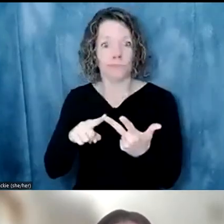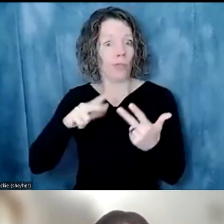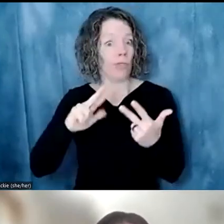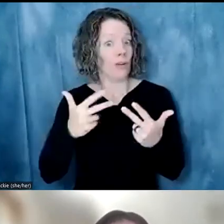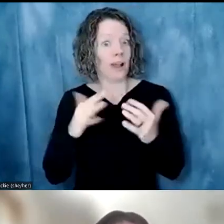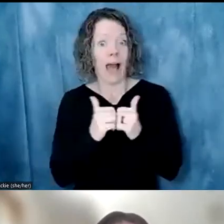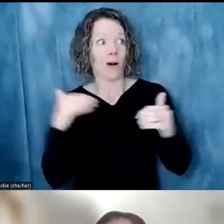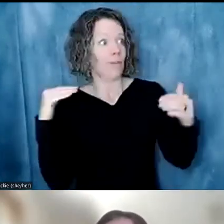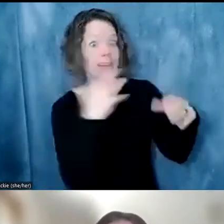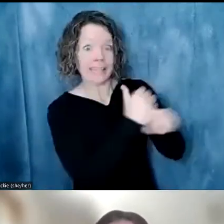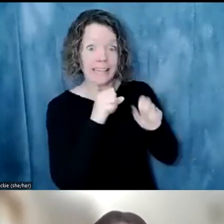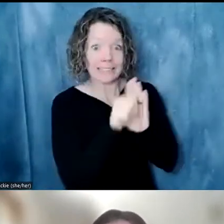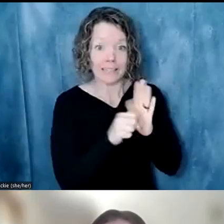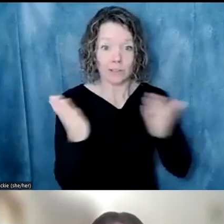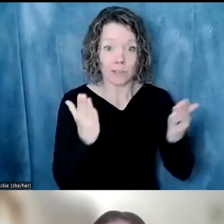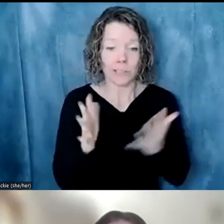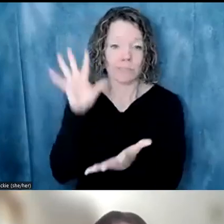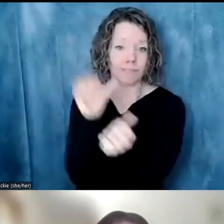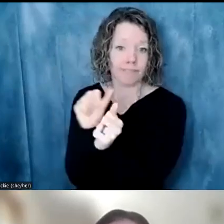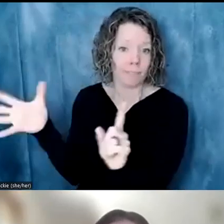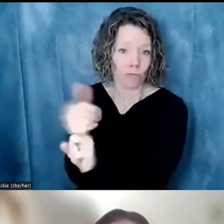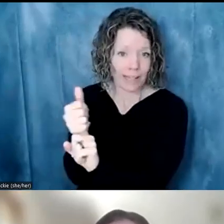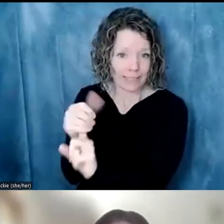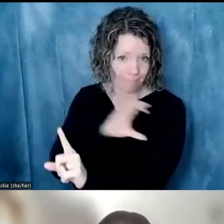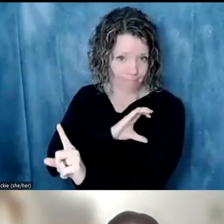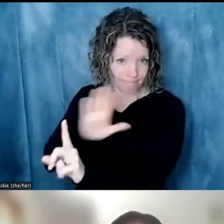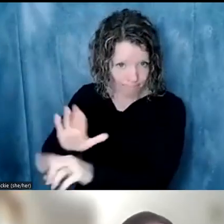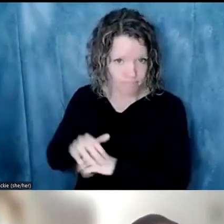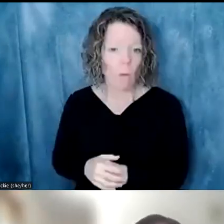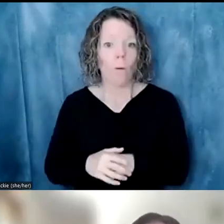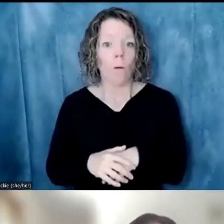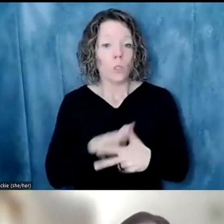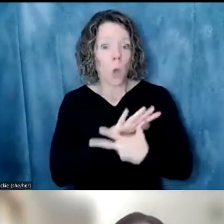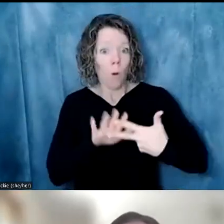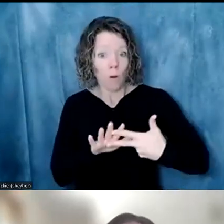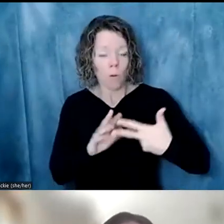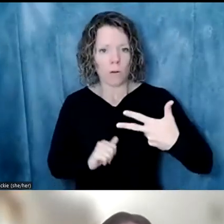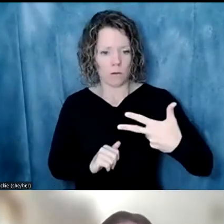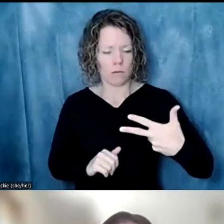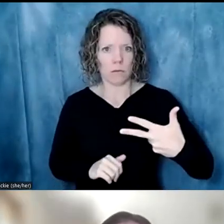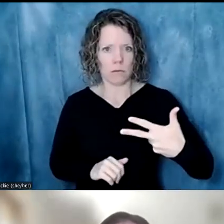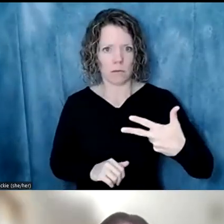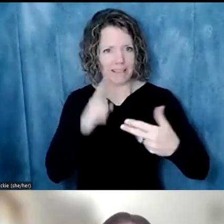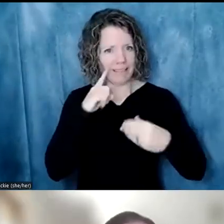an ever increasing front door into mental health AND substance use treatment, both,